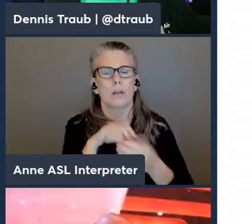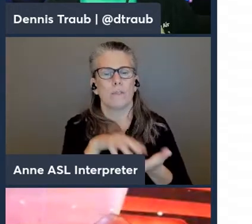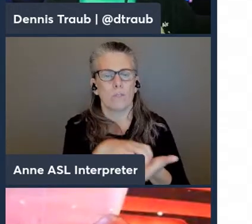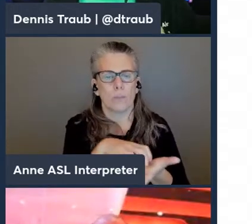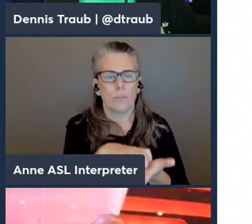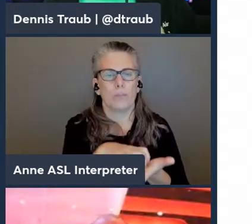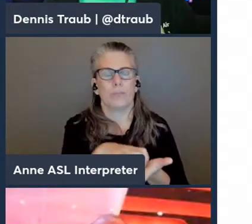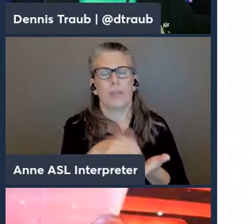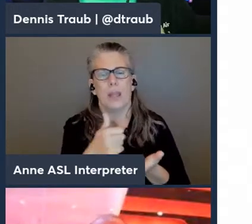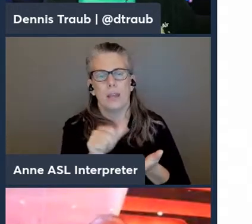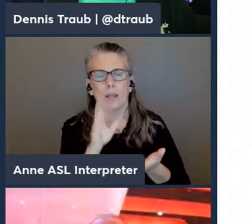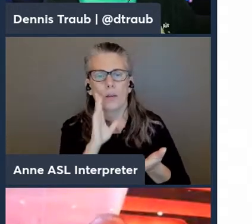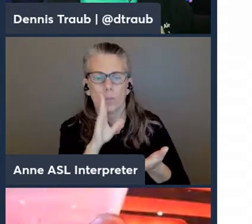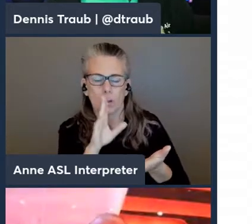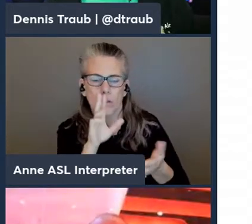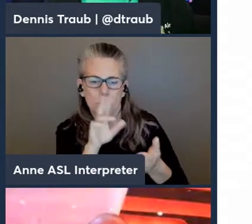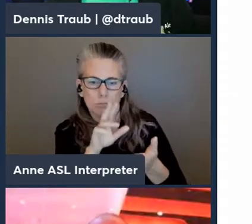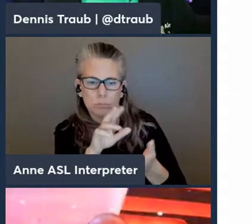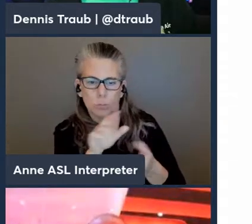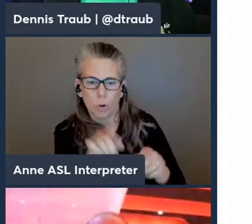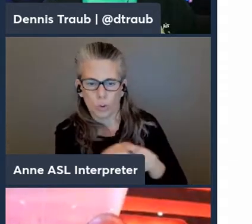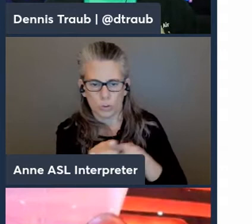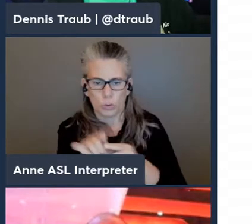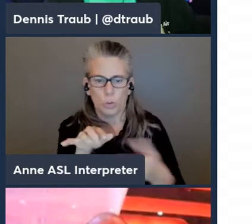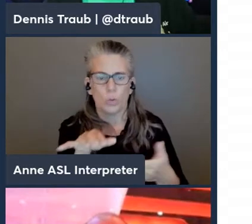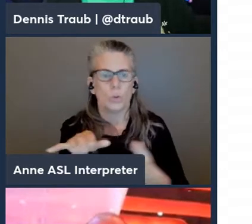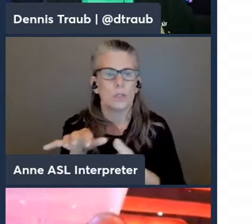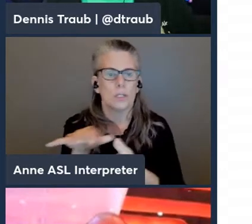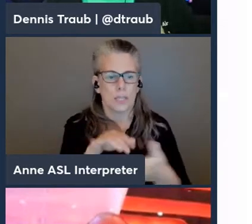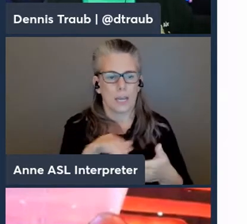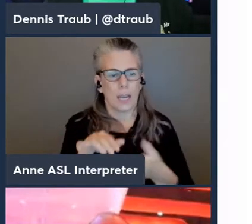But this will, since they're coming from Secrets Manager,